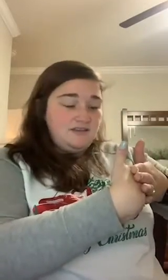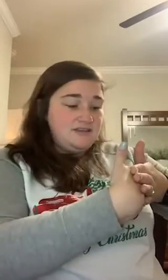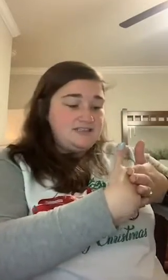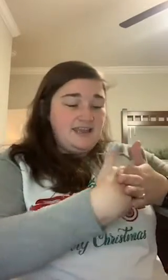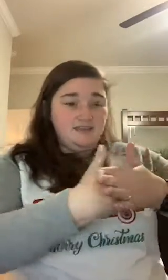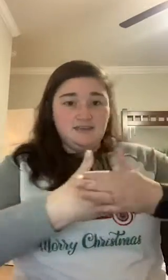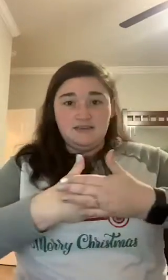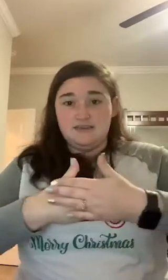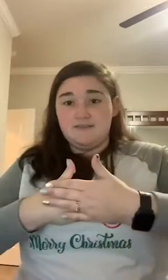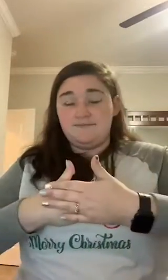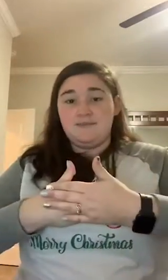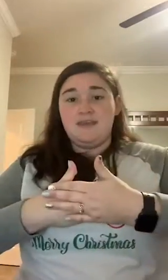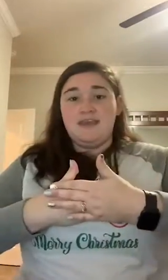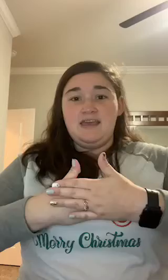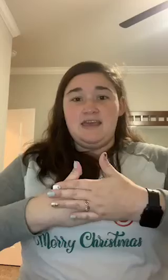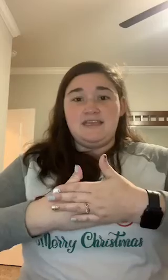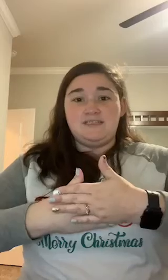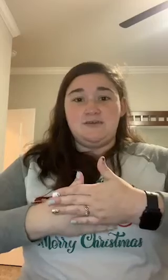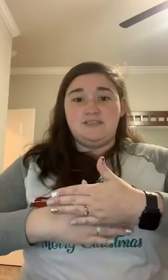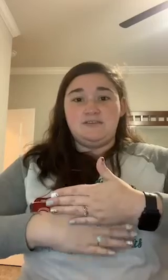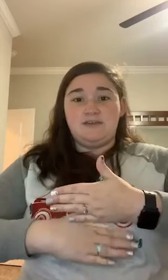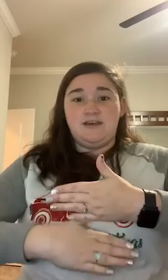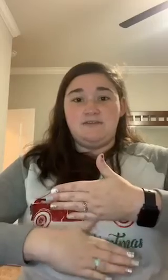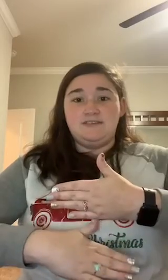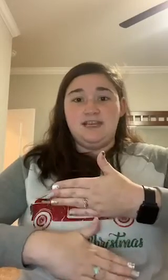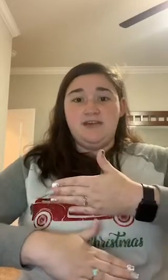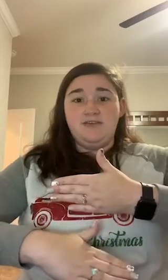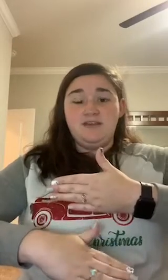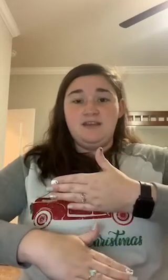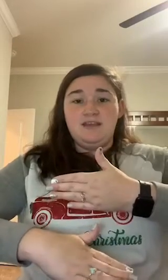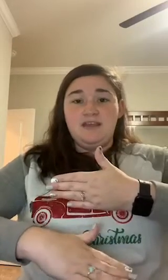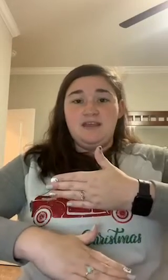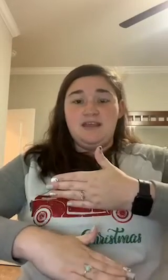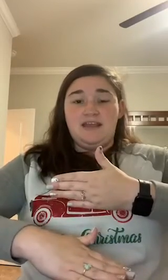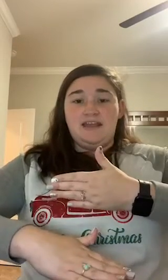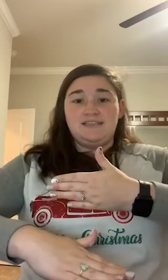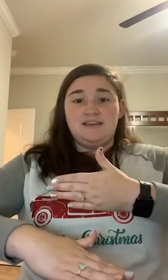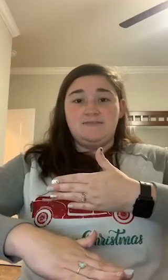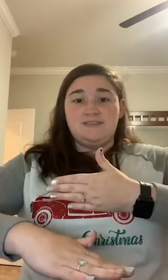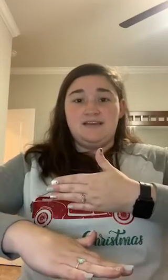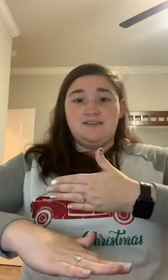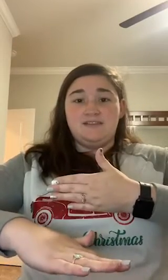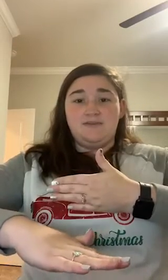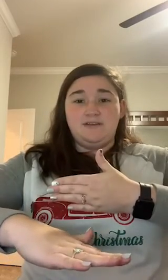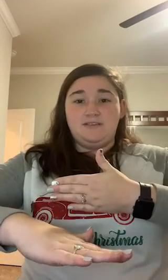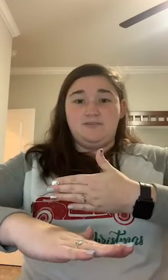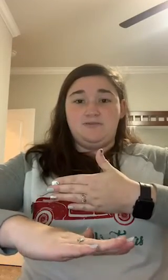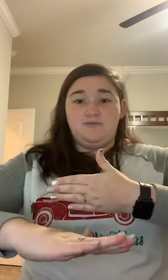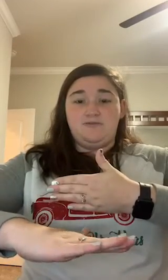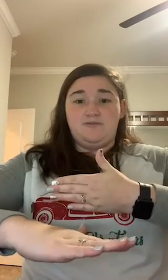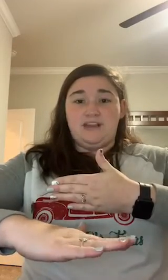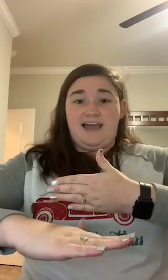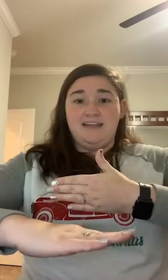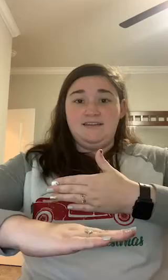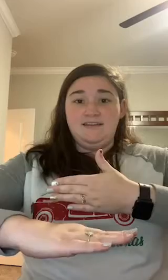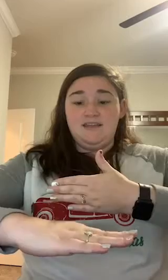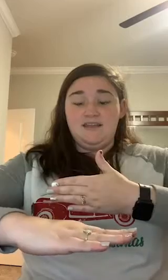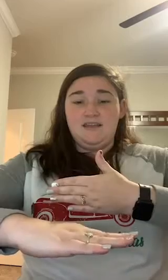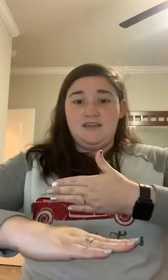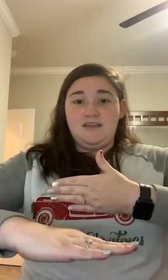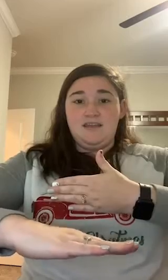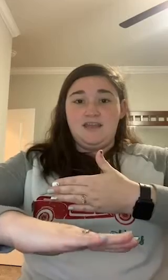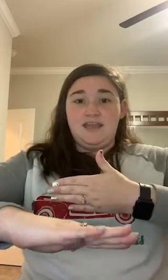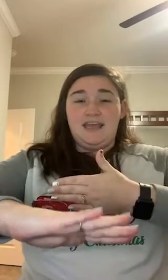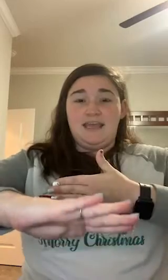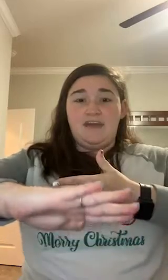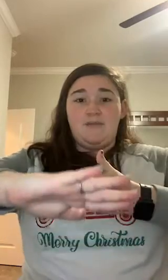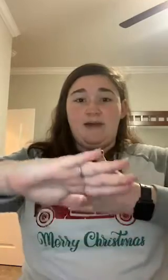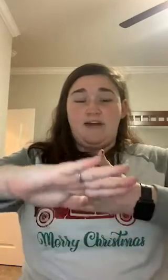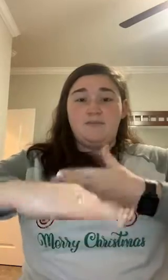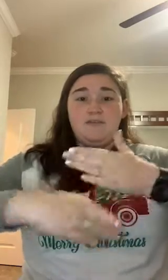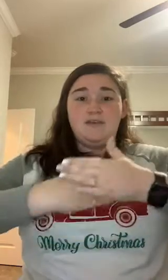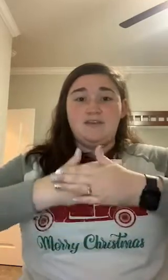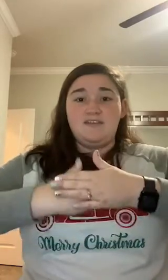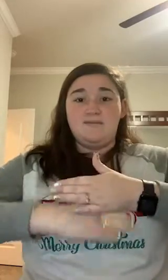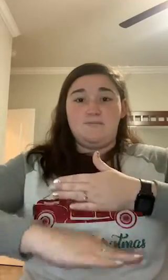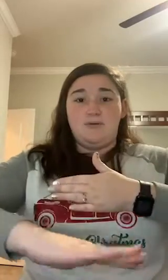this hand. it's going to come down and as it comes down it's going to flatten and come up: born